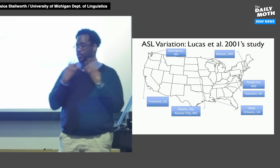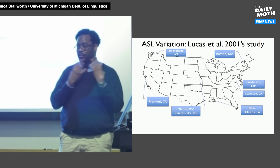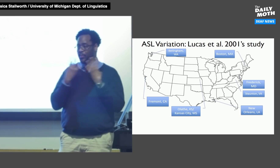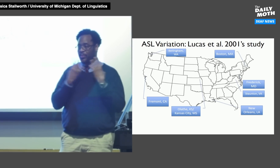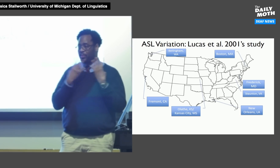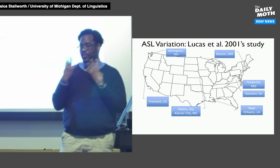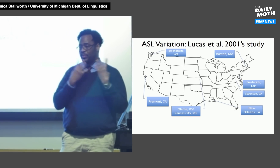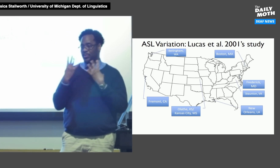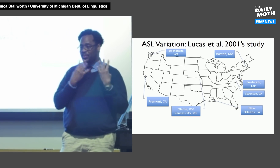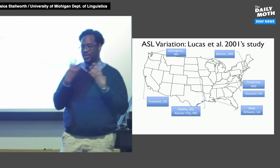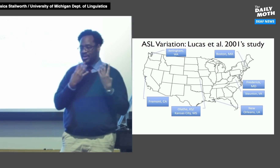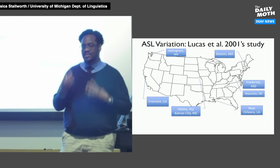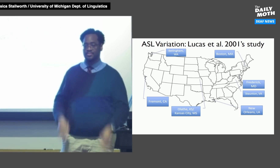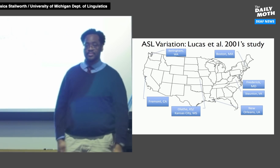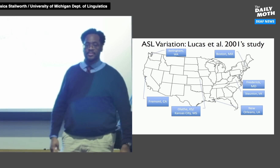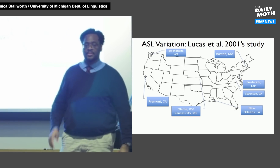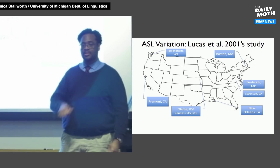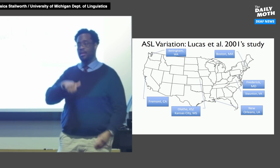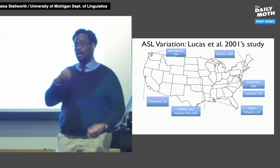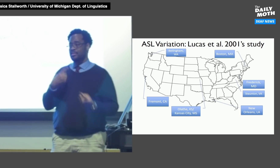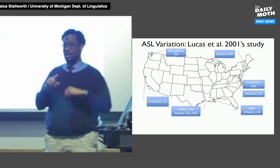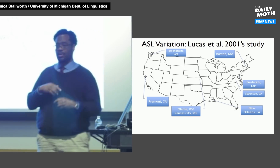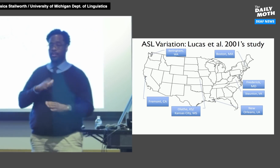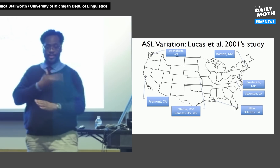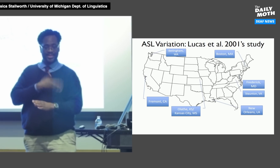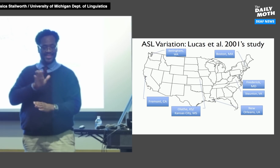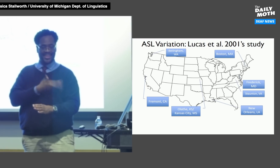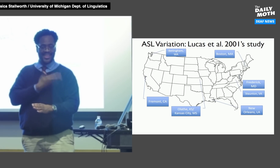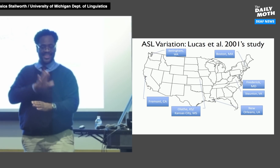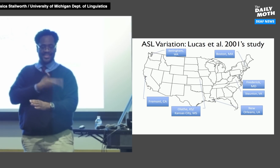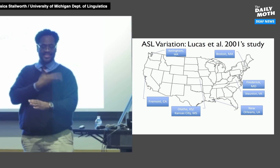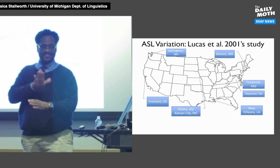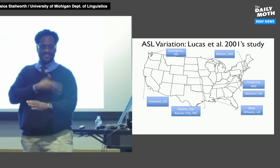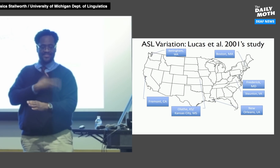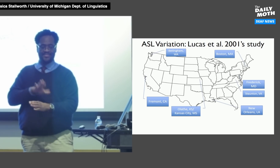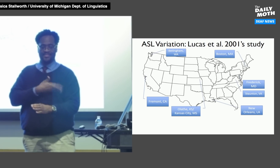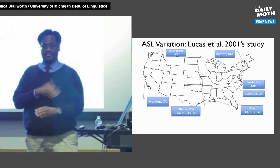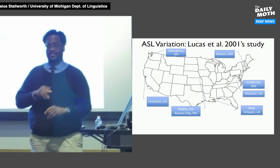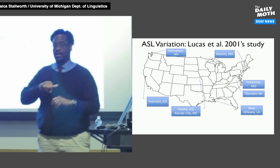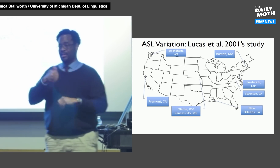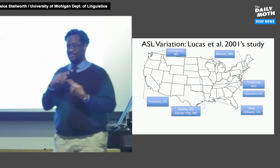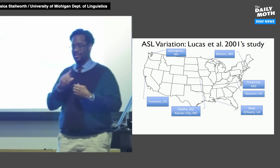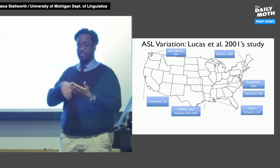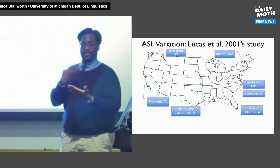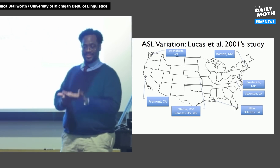(Shows sign). Another sign is this. (Shows sign). And here's another one.